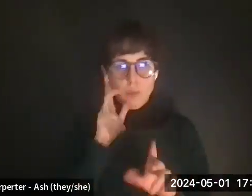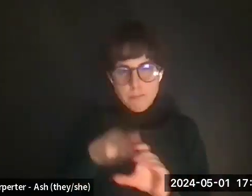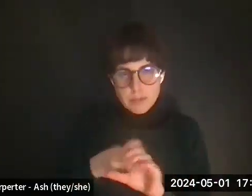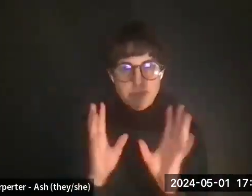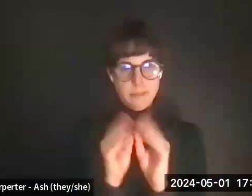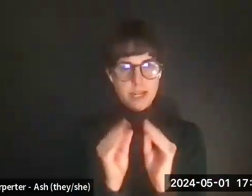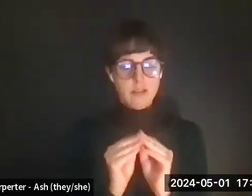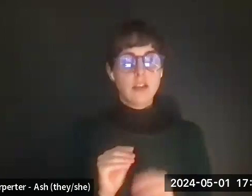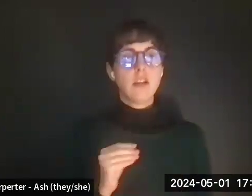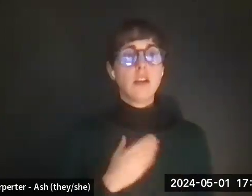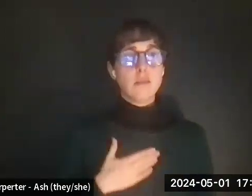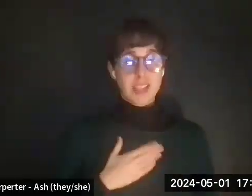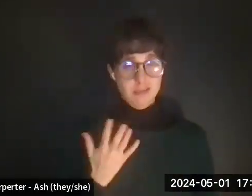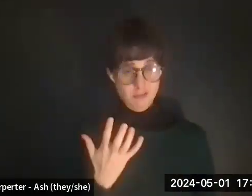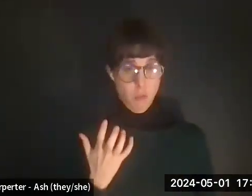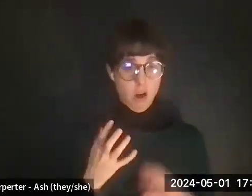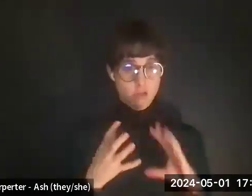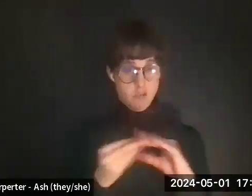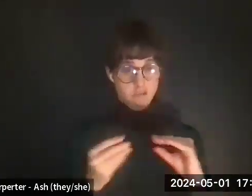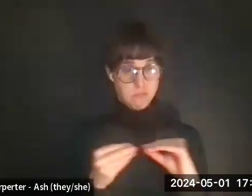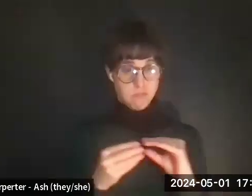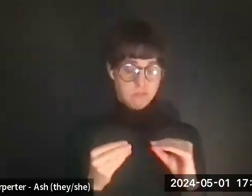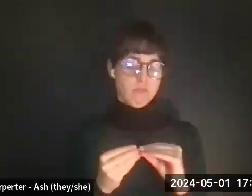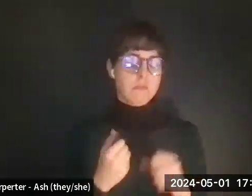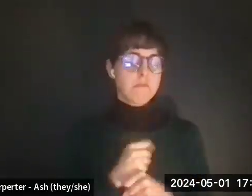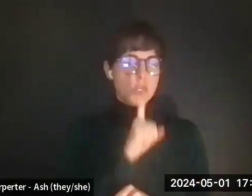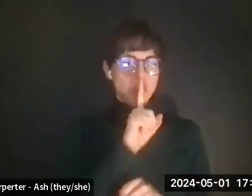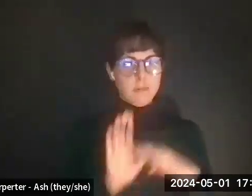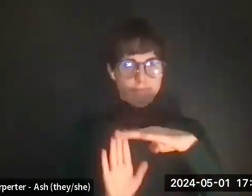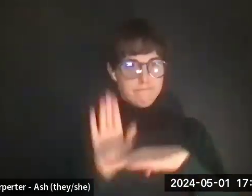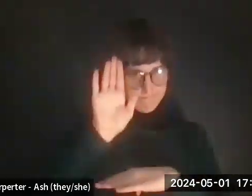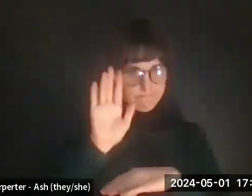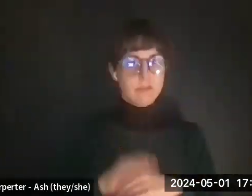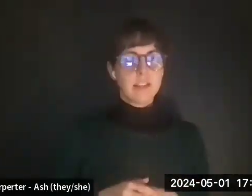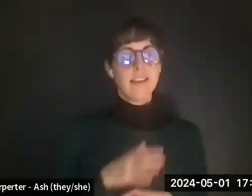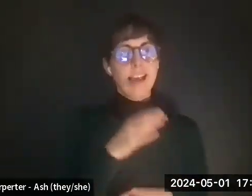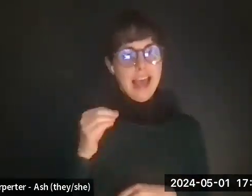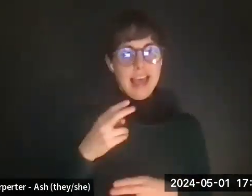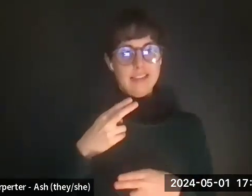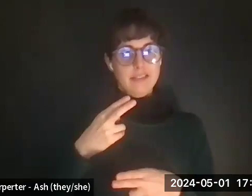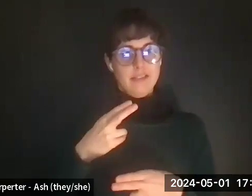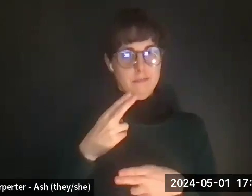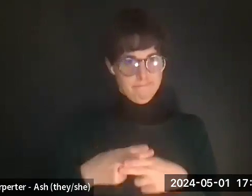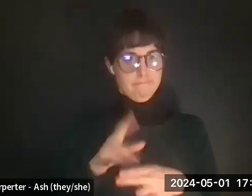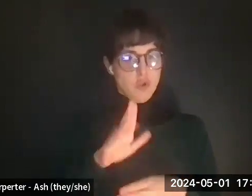and if applicable, state the name of your group or association you represent due to the number of participants.